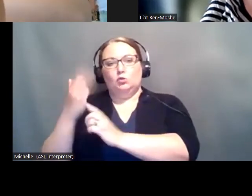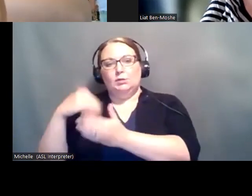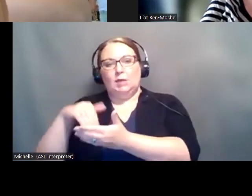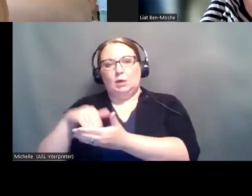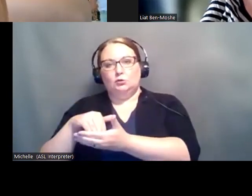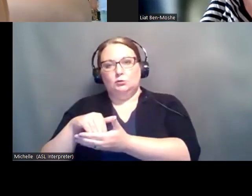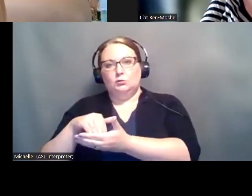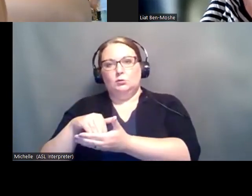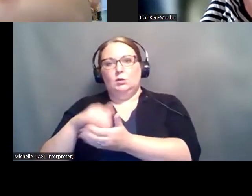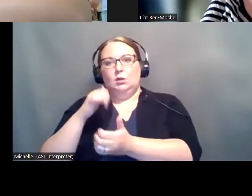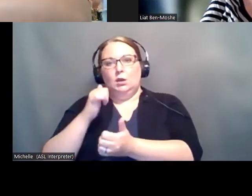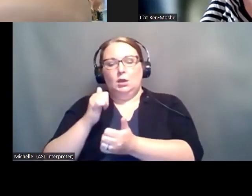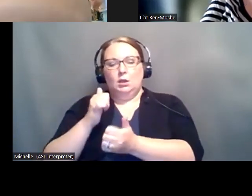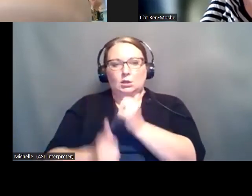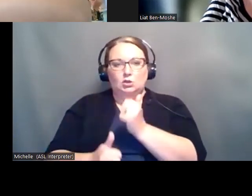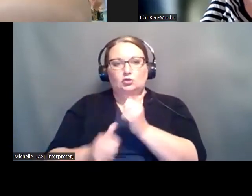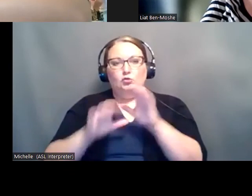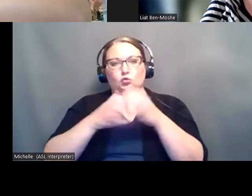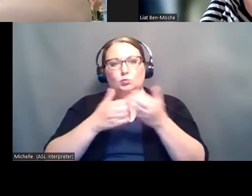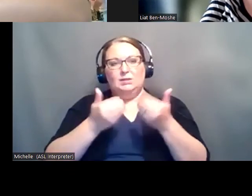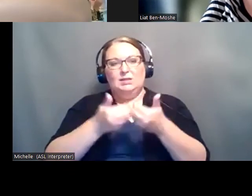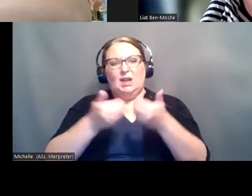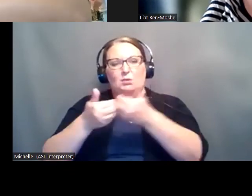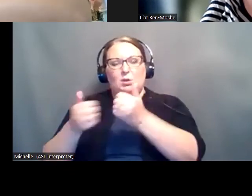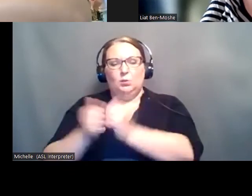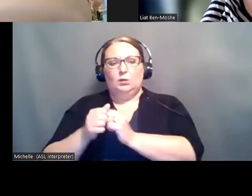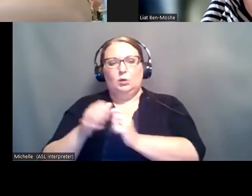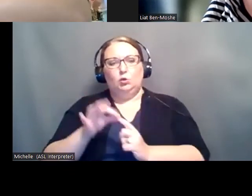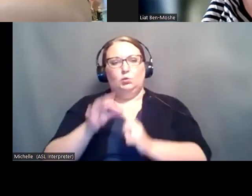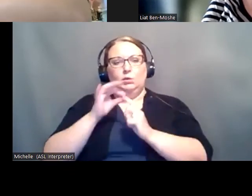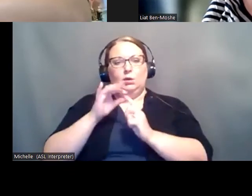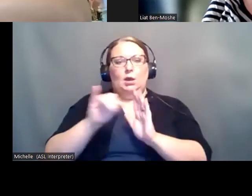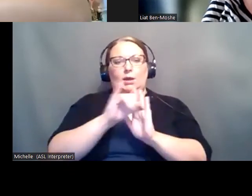because everybody is very separated by unique identities.